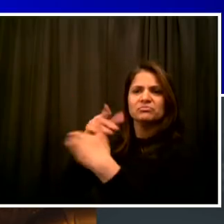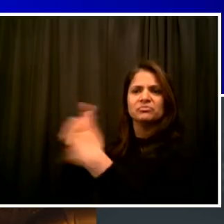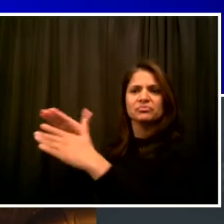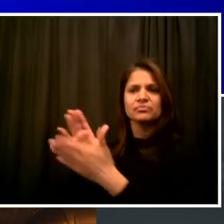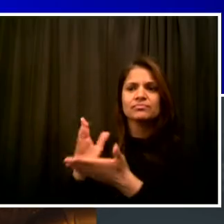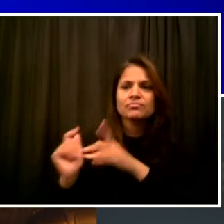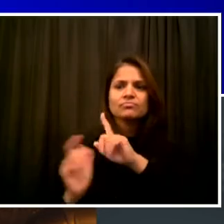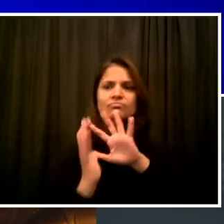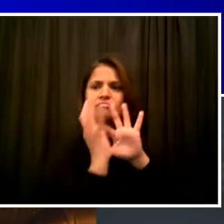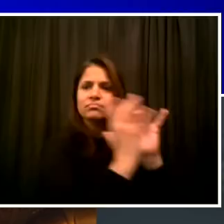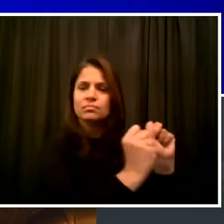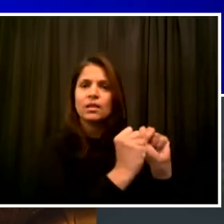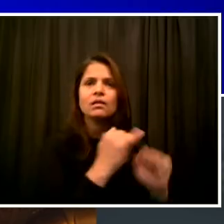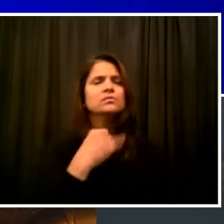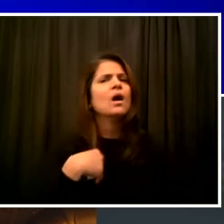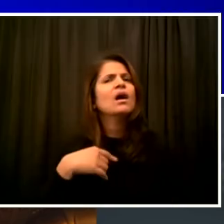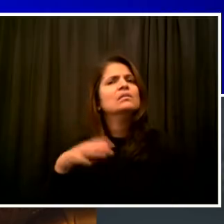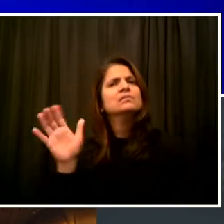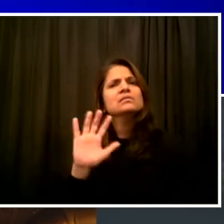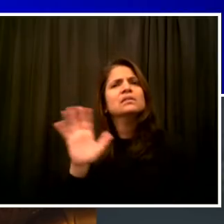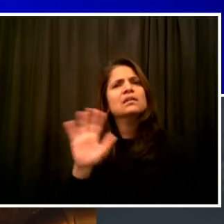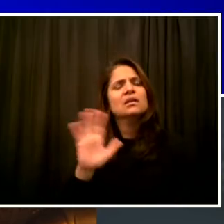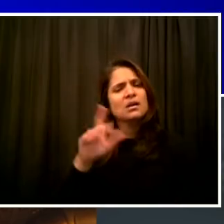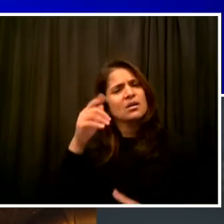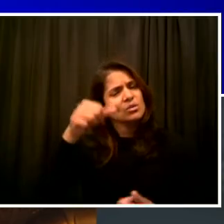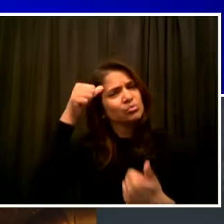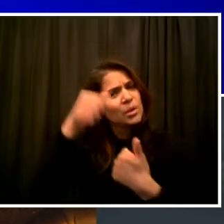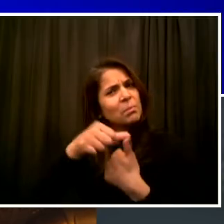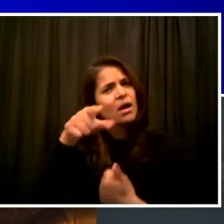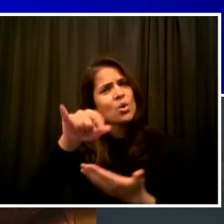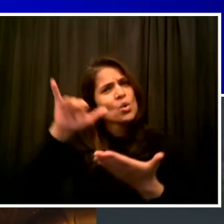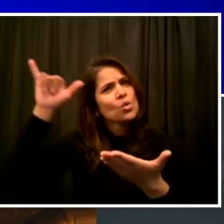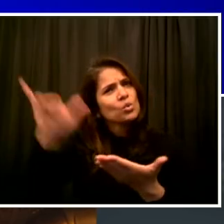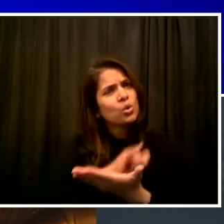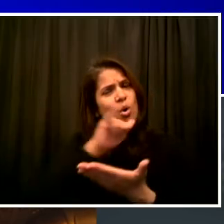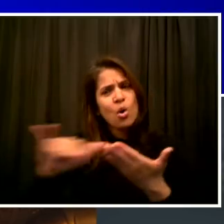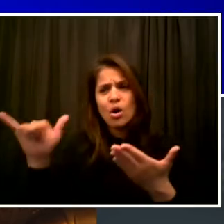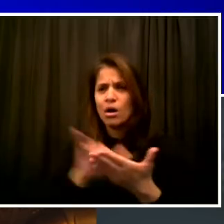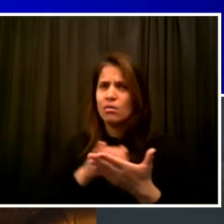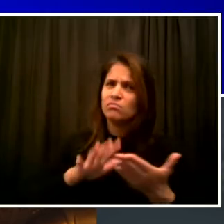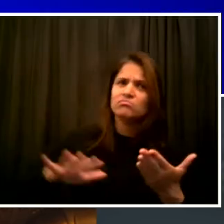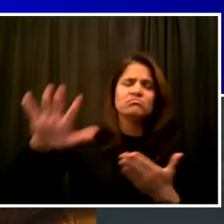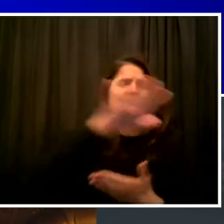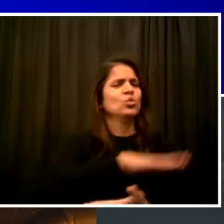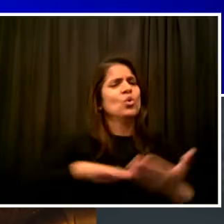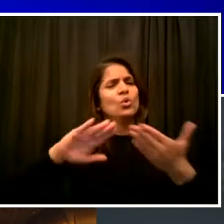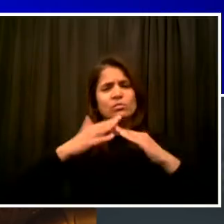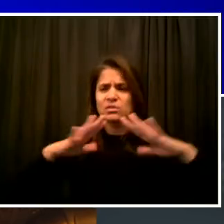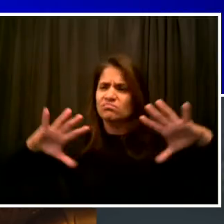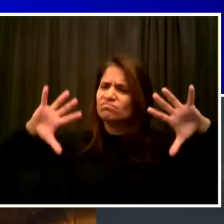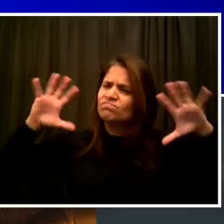WE HAVE MUCH STRONGER SOCIAL HABIS TTANH JUST A COUPLE OF DECADES AGO. WE WILL OVERCO ME THIS.